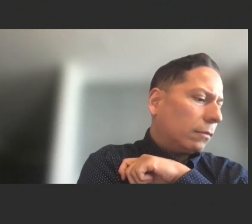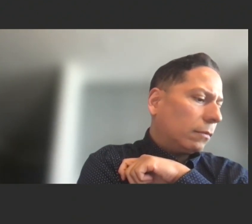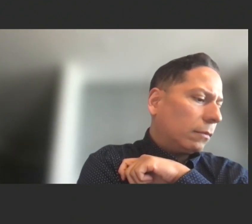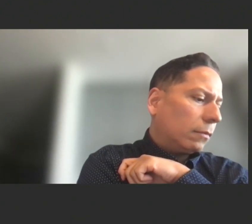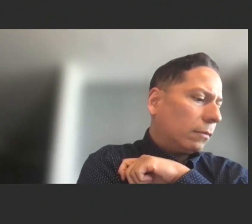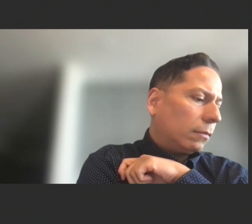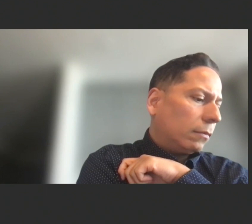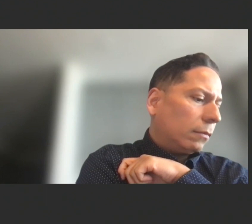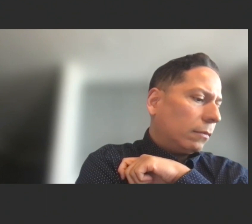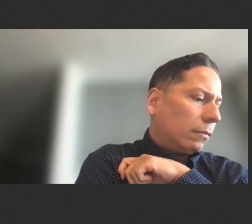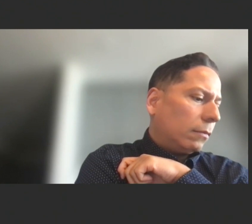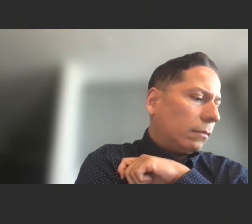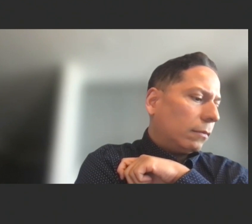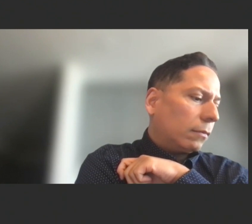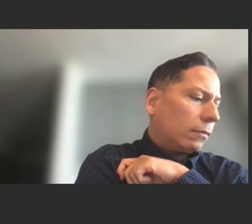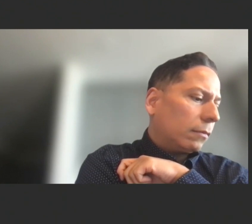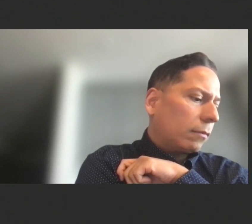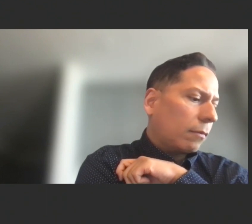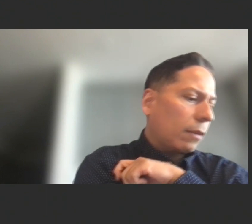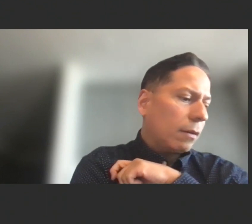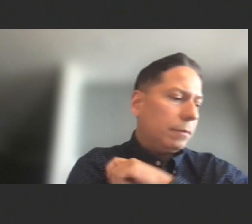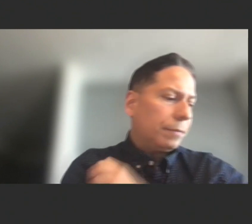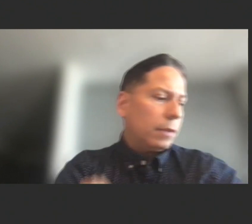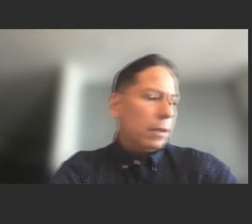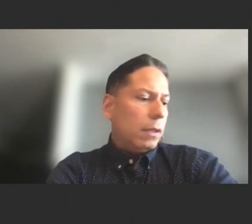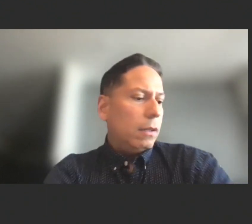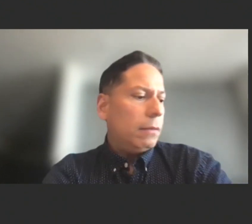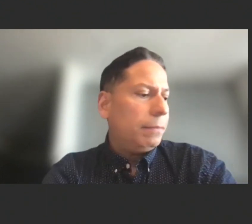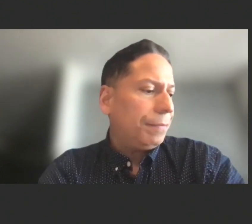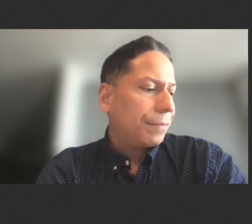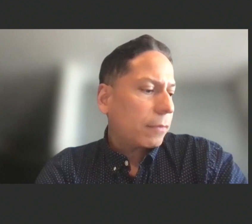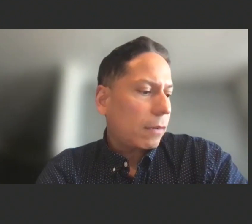how much provider bias gets in the way. I mean, these are not things that we haven't heard before,